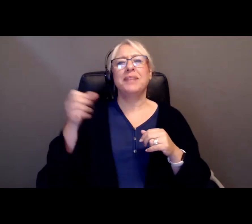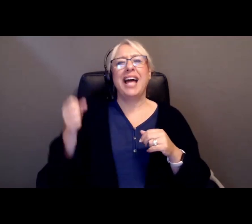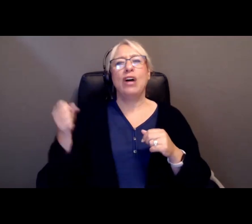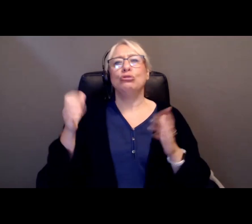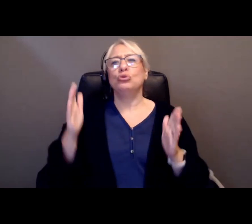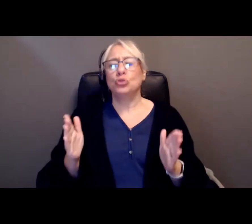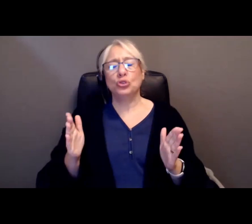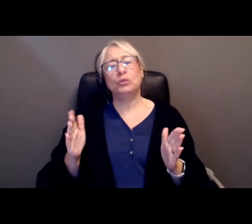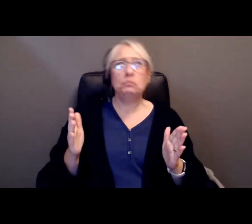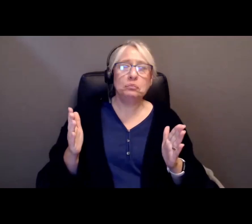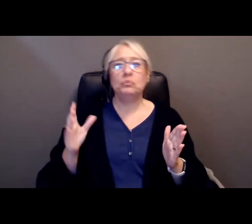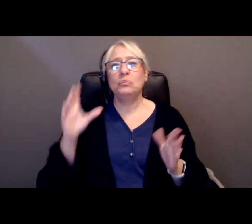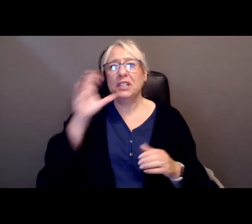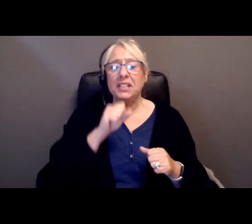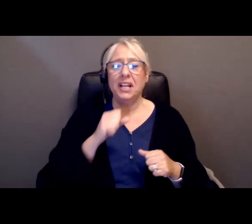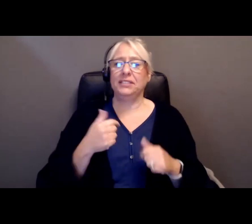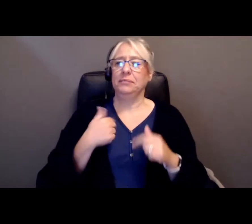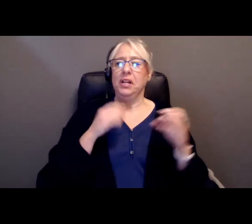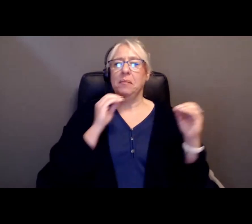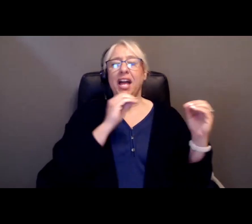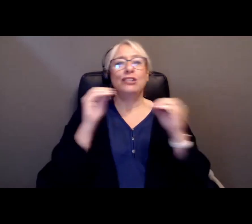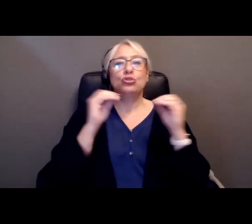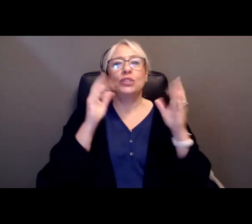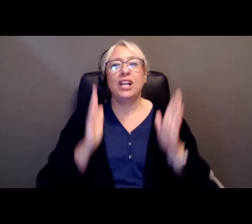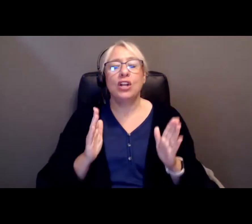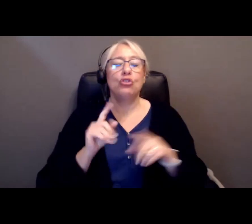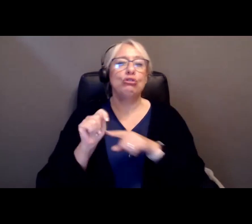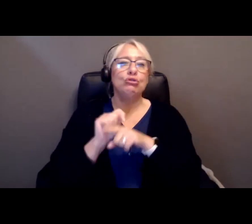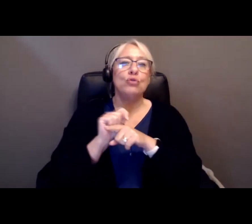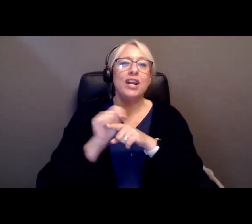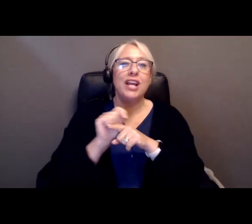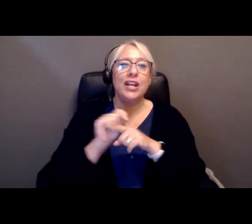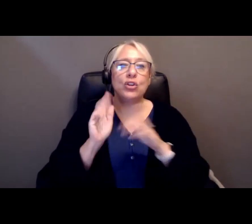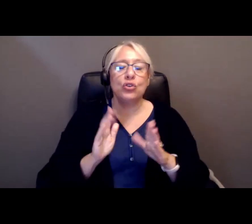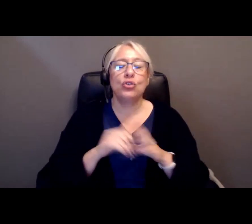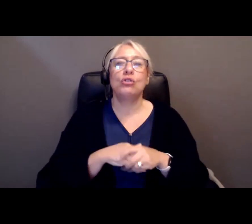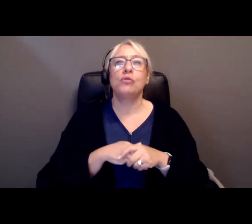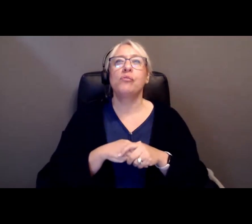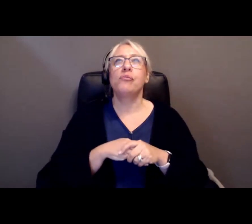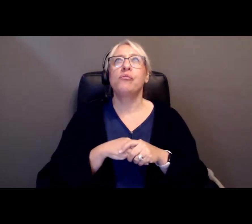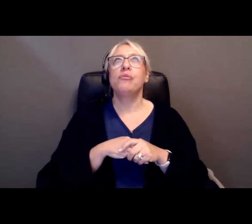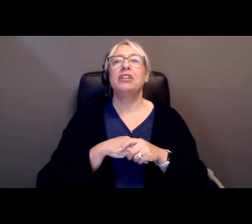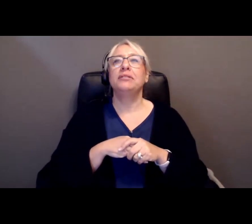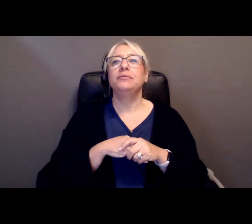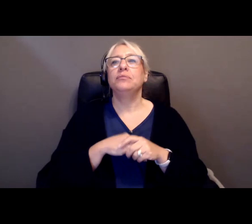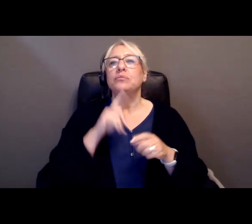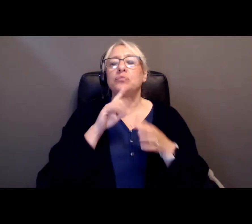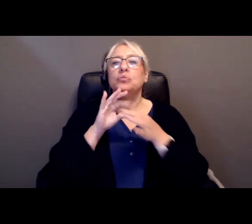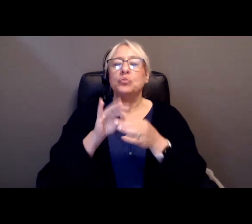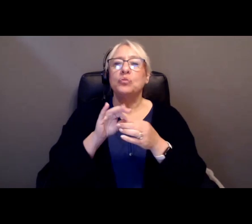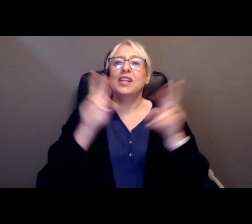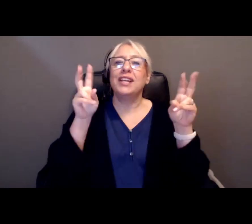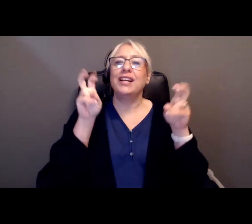And I've been an educator and trainer, you know, around issues of access and equity and